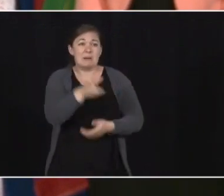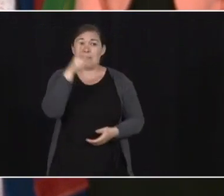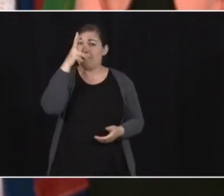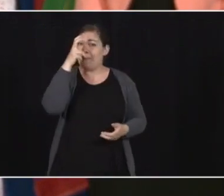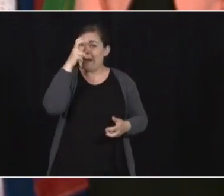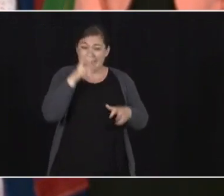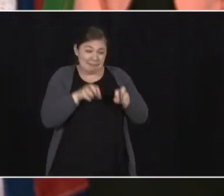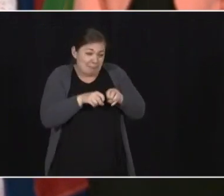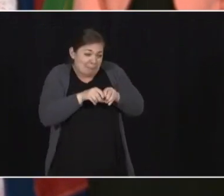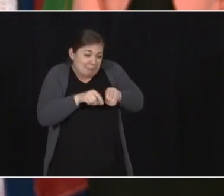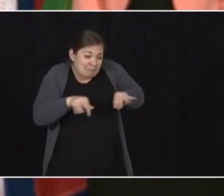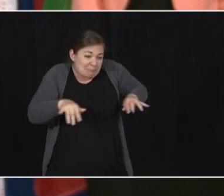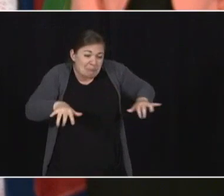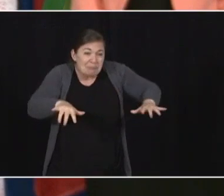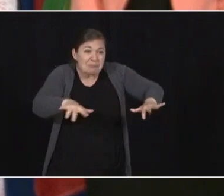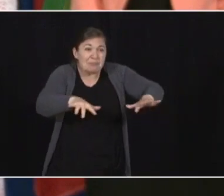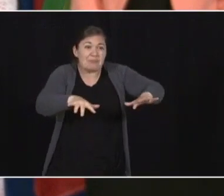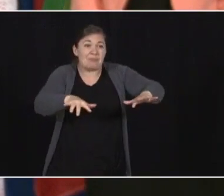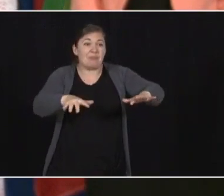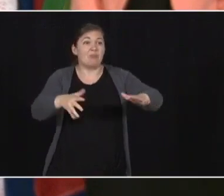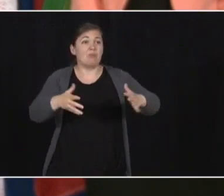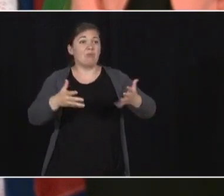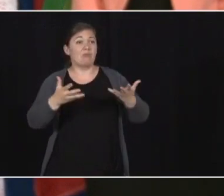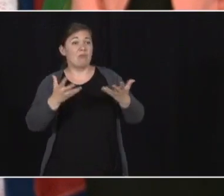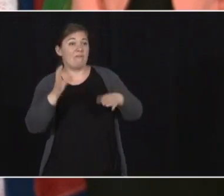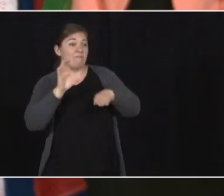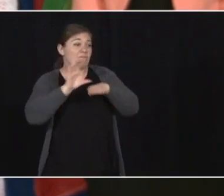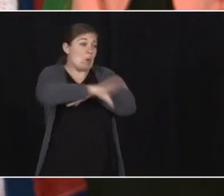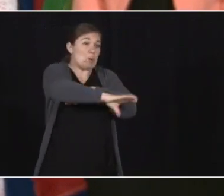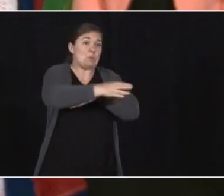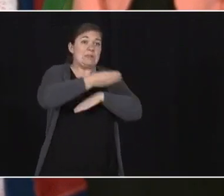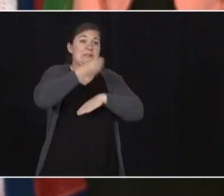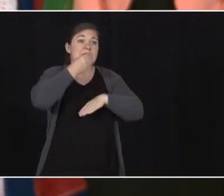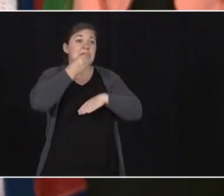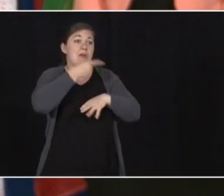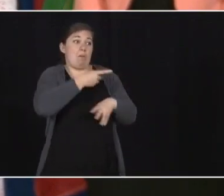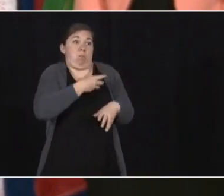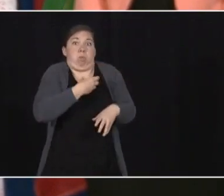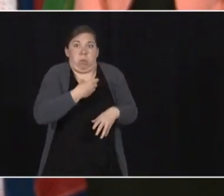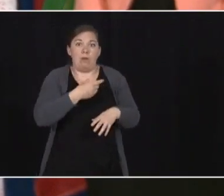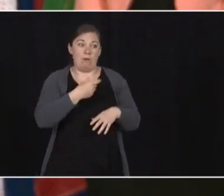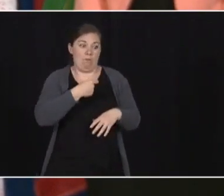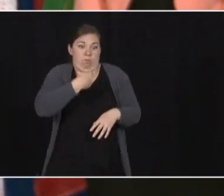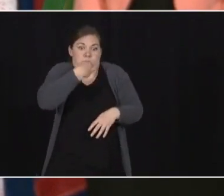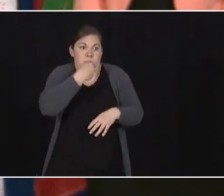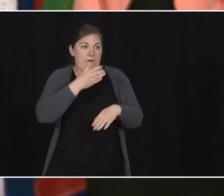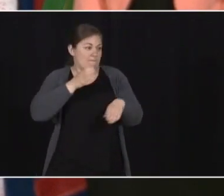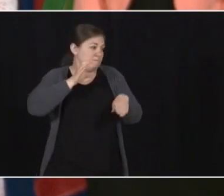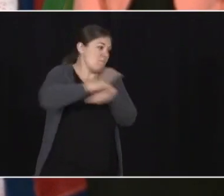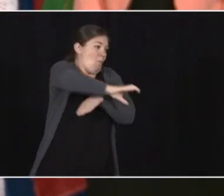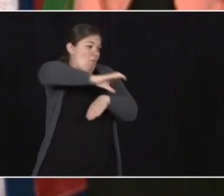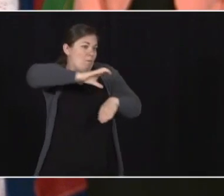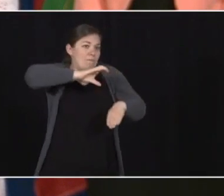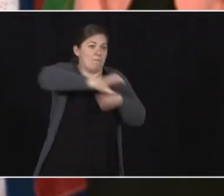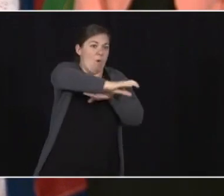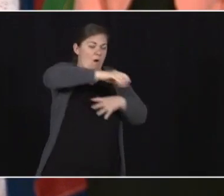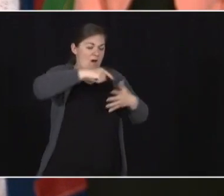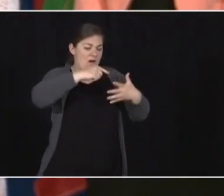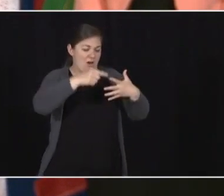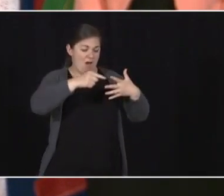Cockroaches and insects and for stations. Forcible feeding causing audible choking. On and on. He said that you are horrified by this, you are in charge.